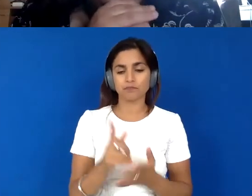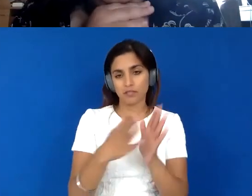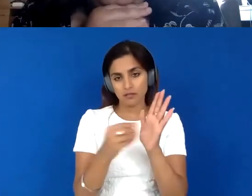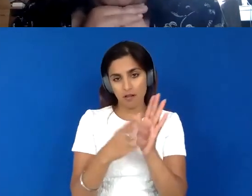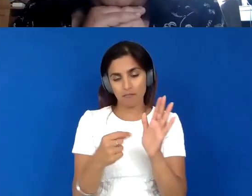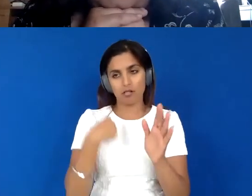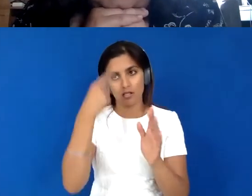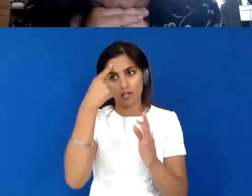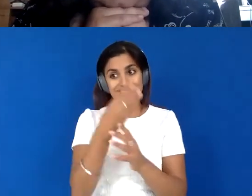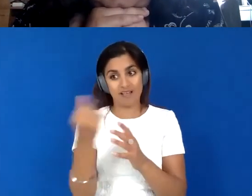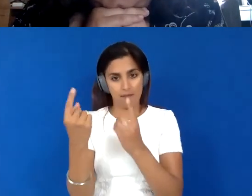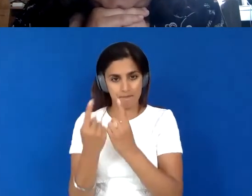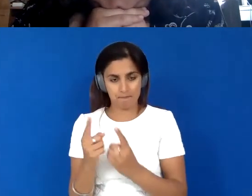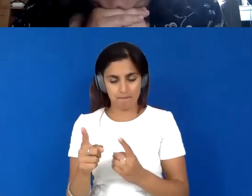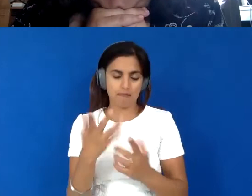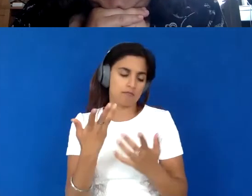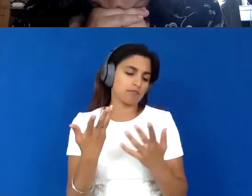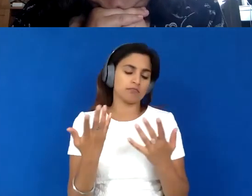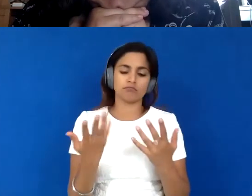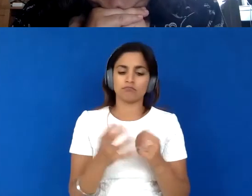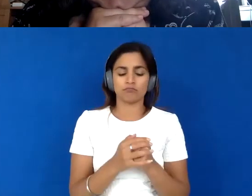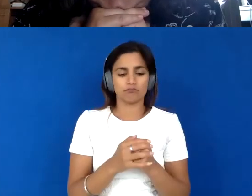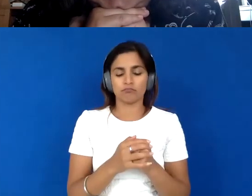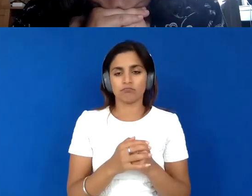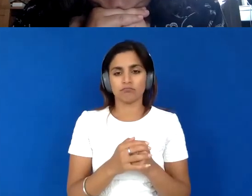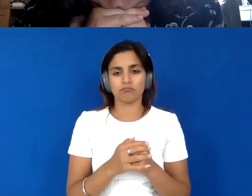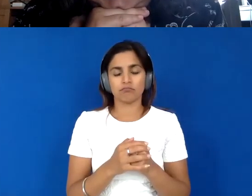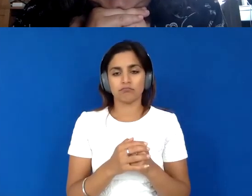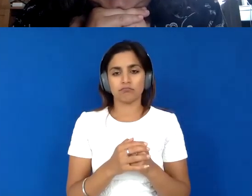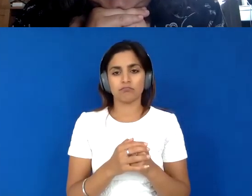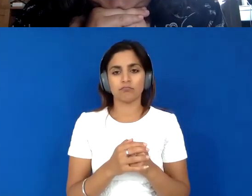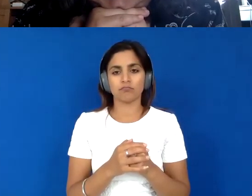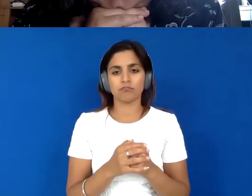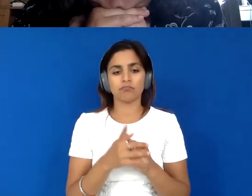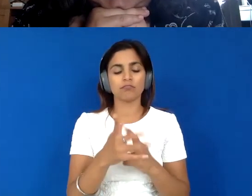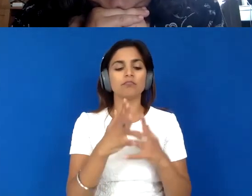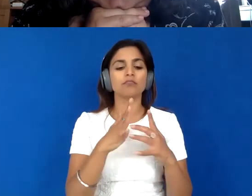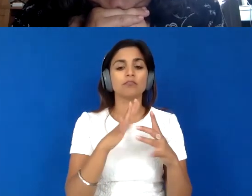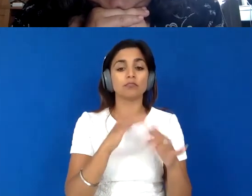so when it leans on because, sometimes the ones that get taken as read or taken